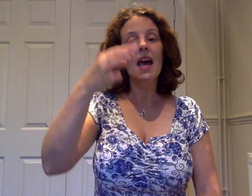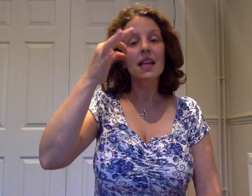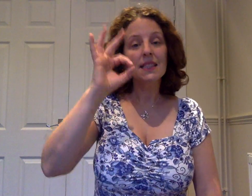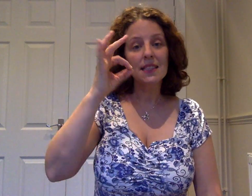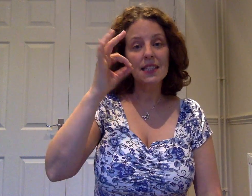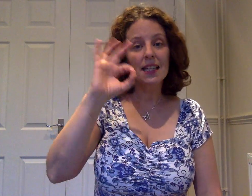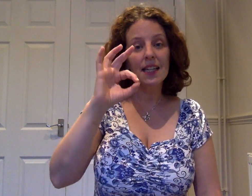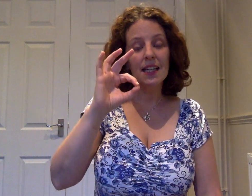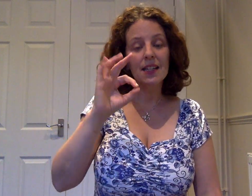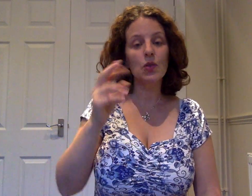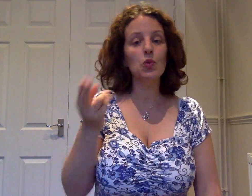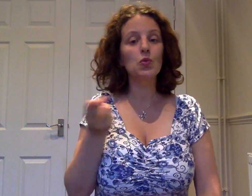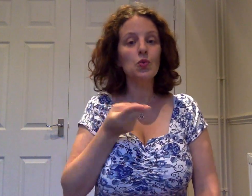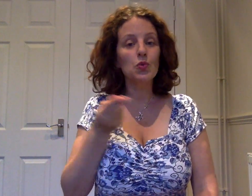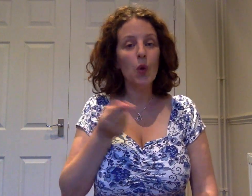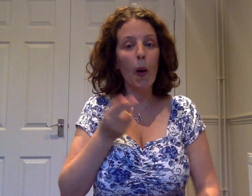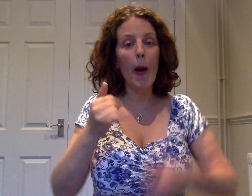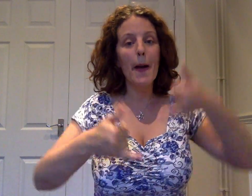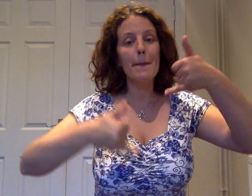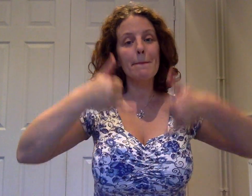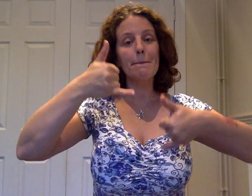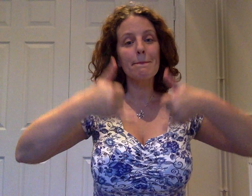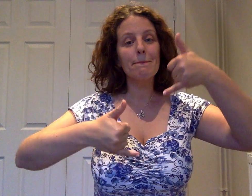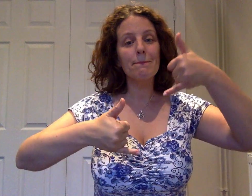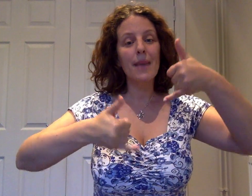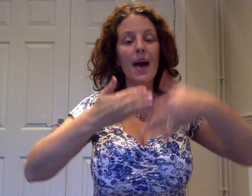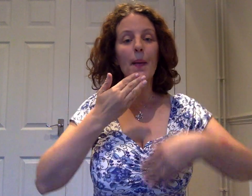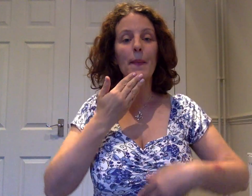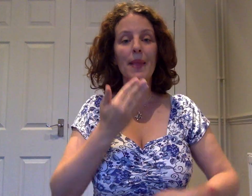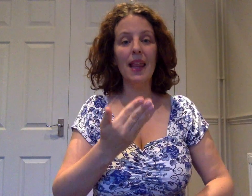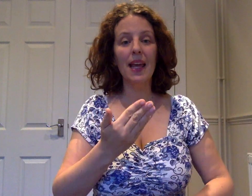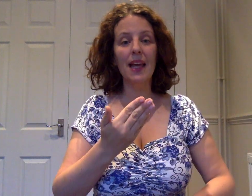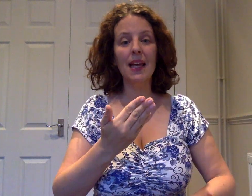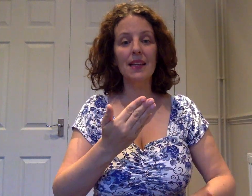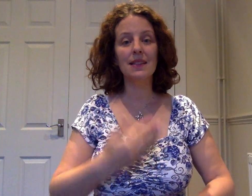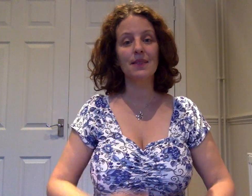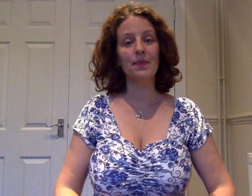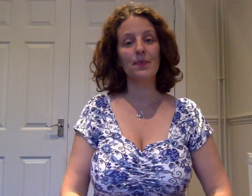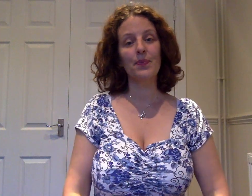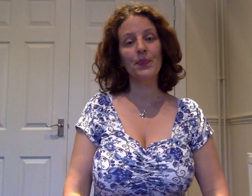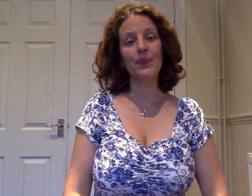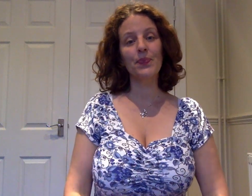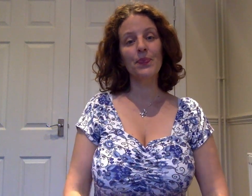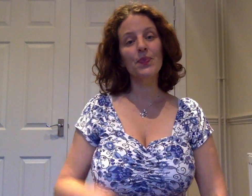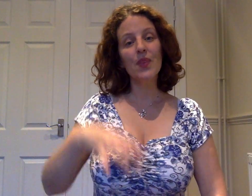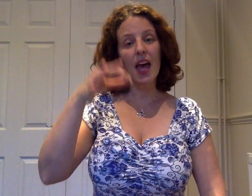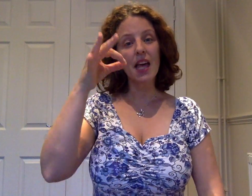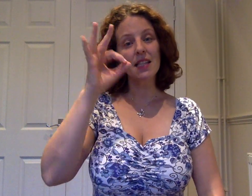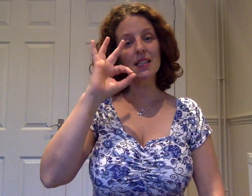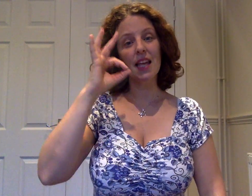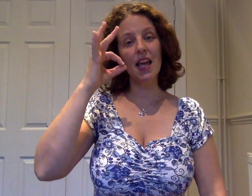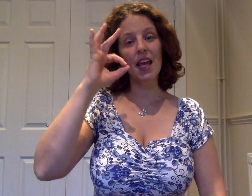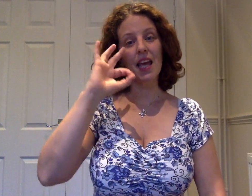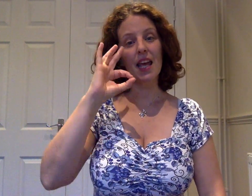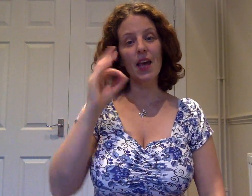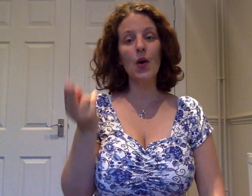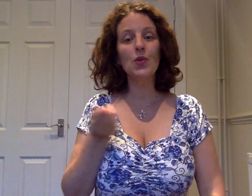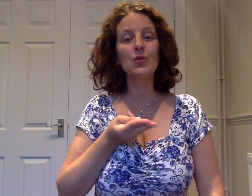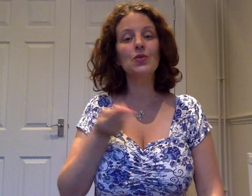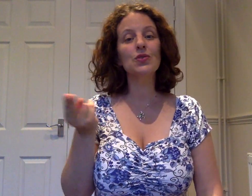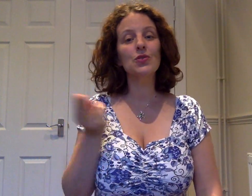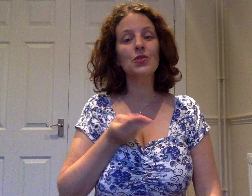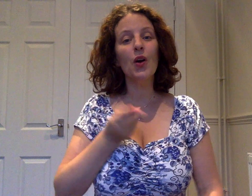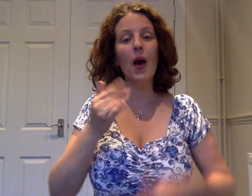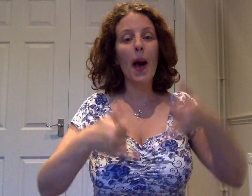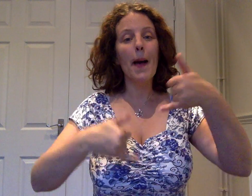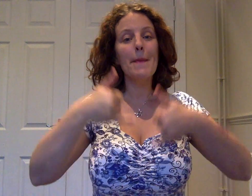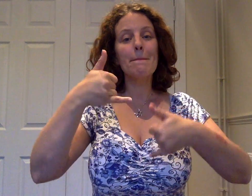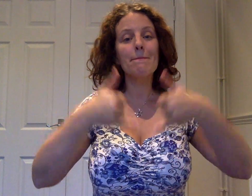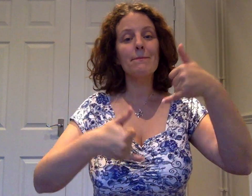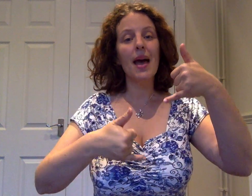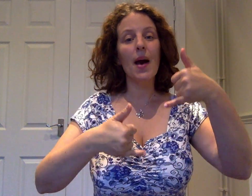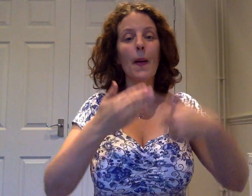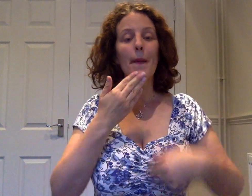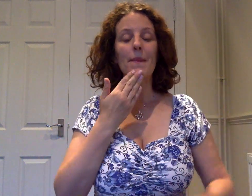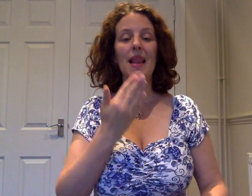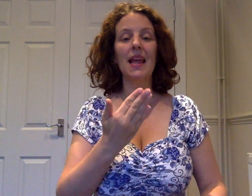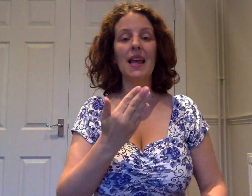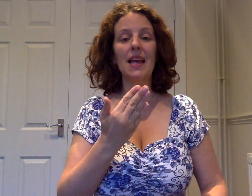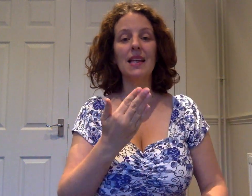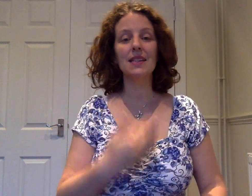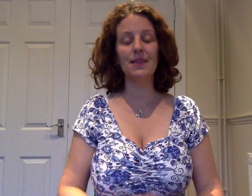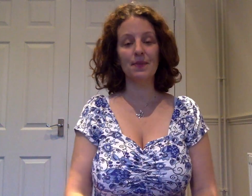Tea sugar milk please.